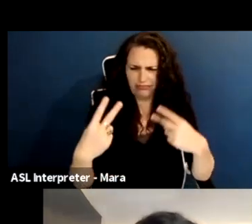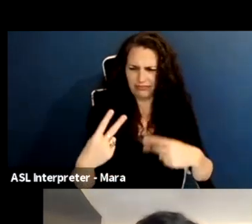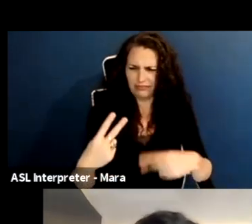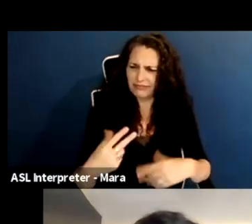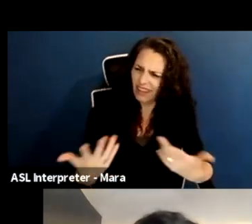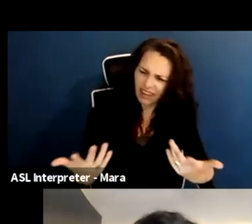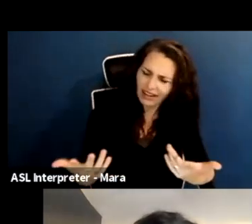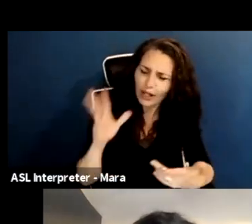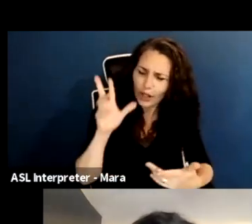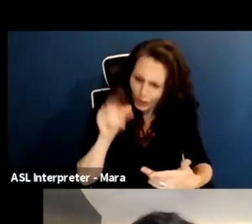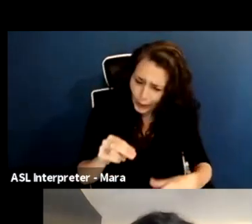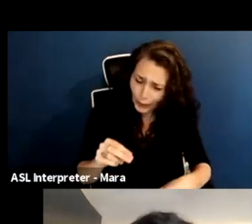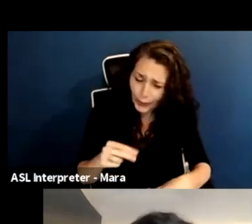I joined the project when I was 18